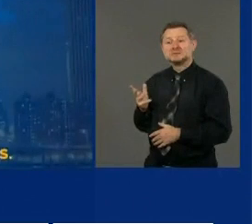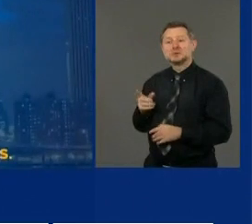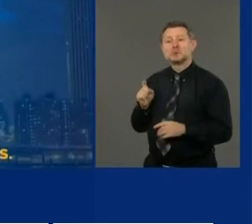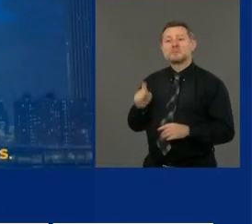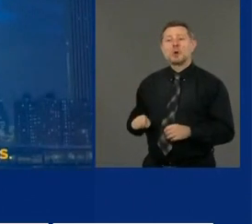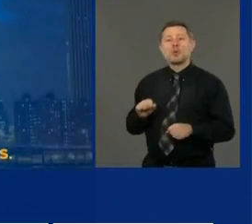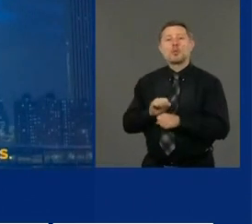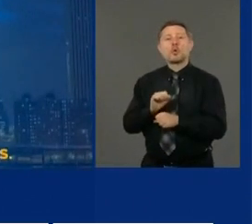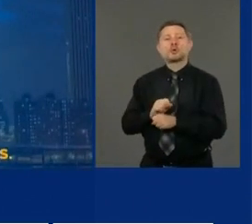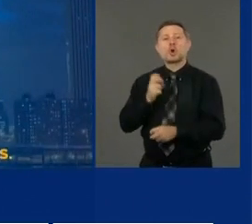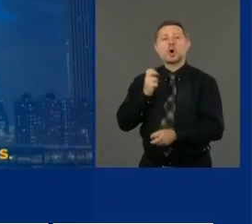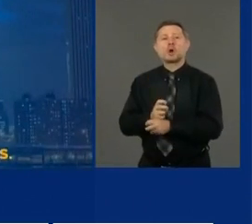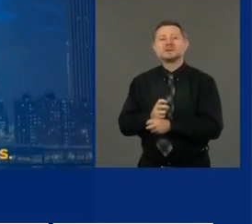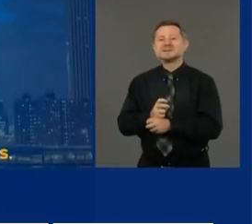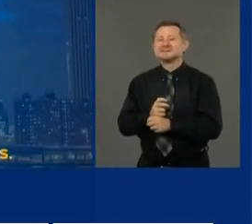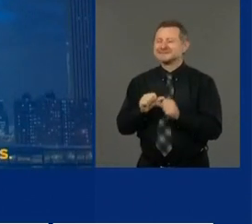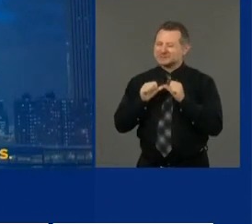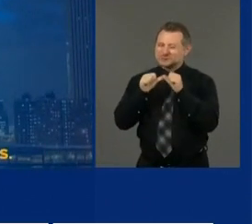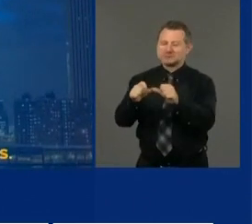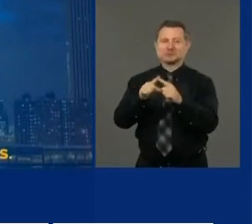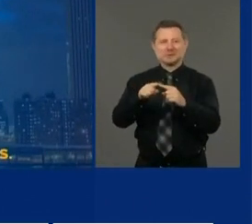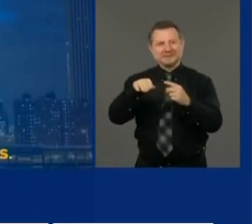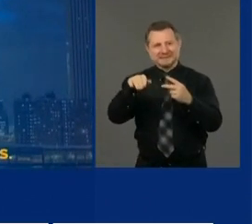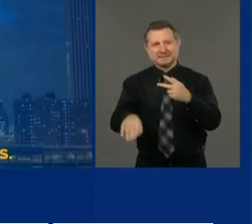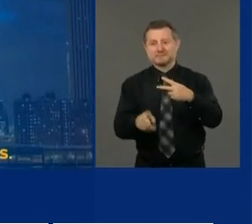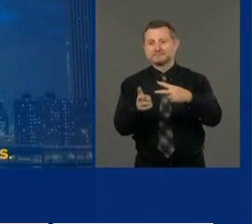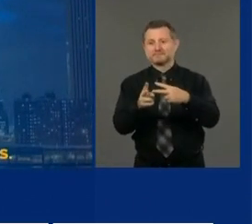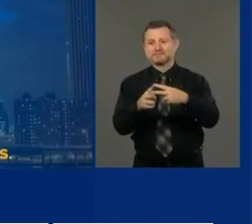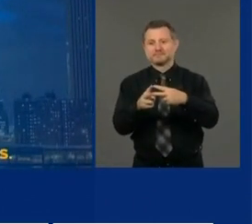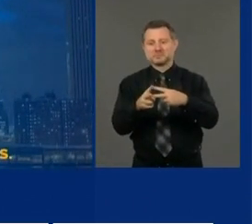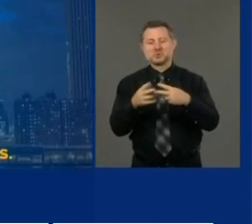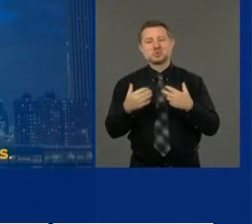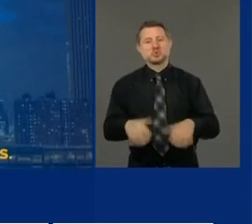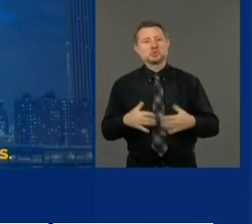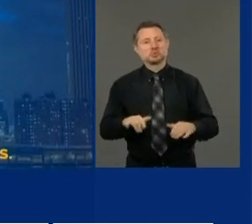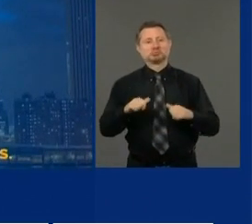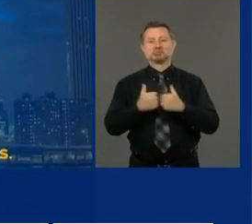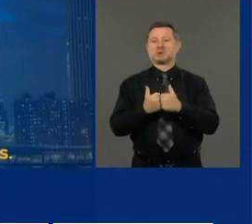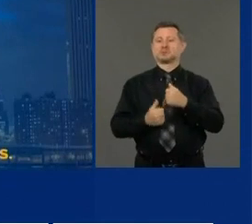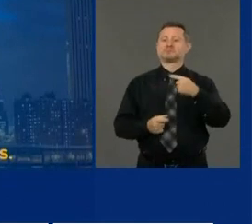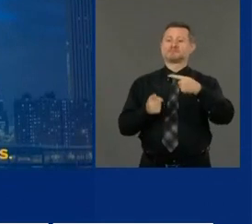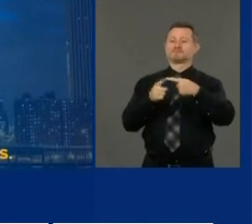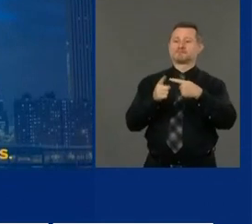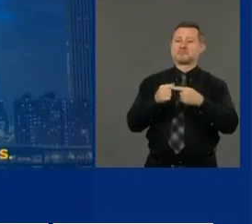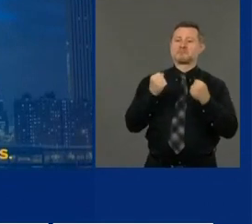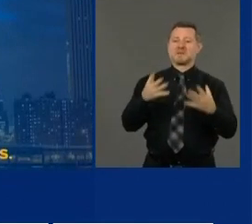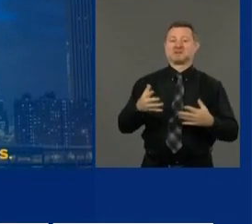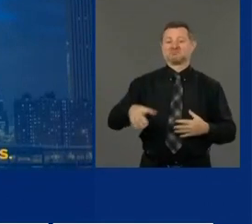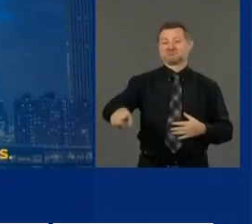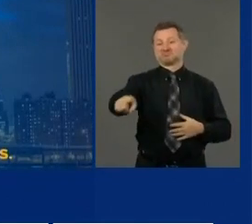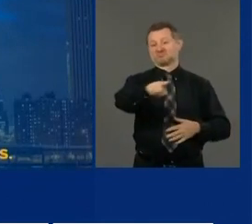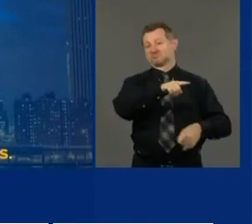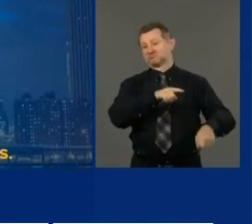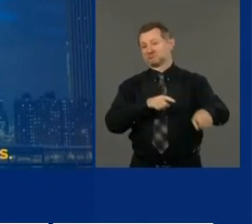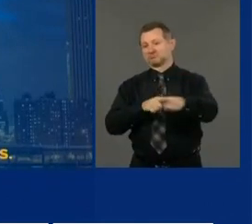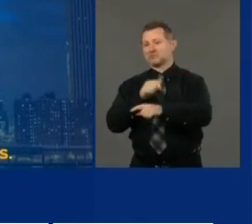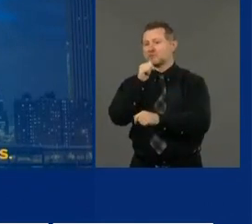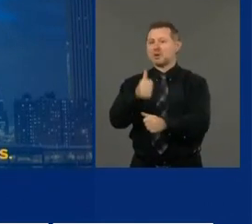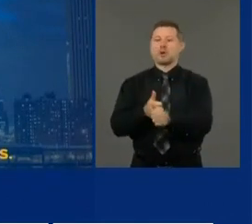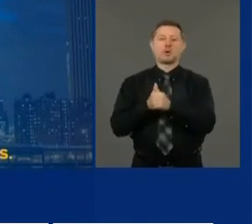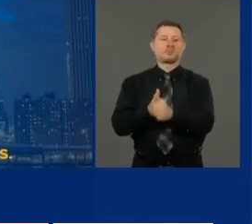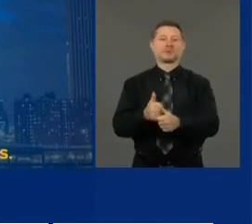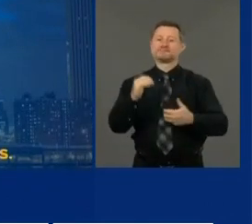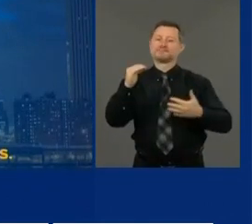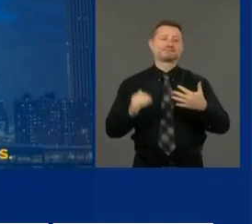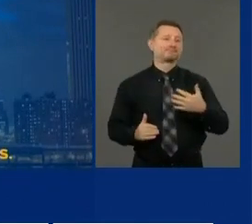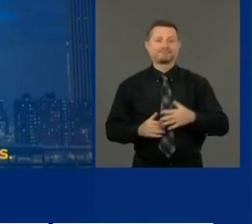THE BAD NEWS IS WE HAVE TO KEEP